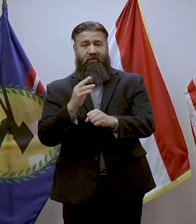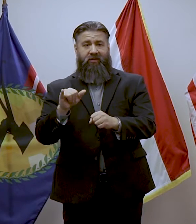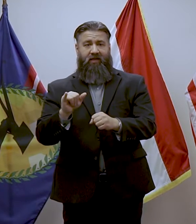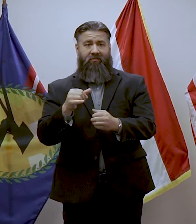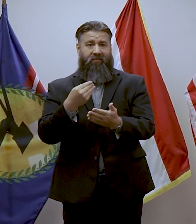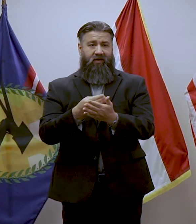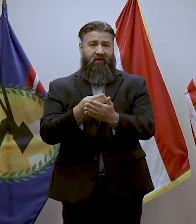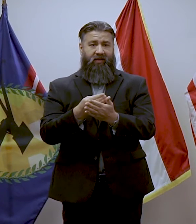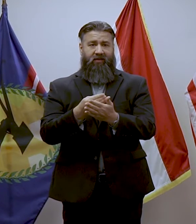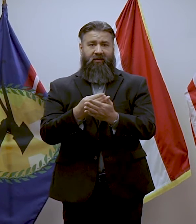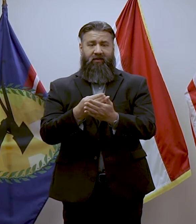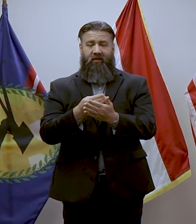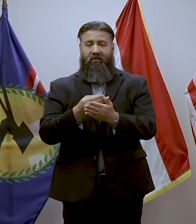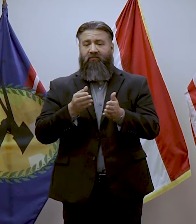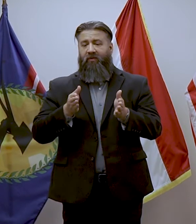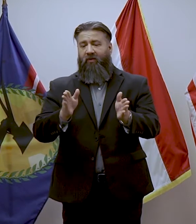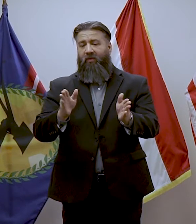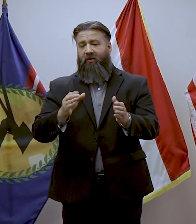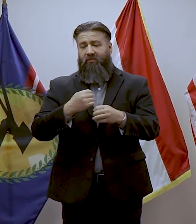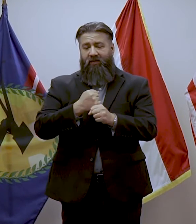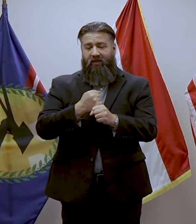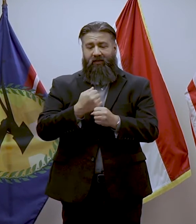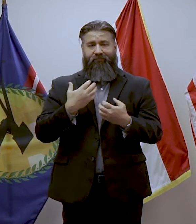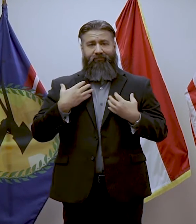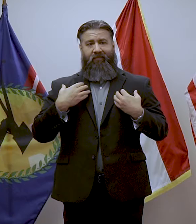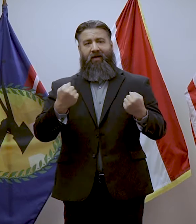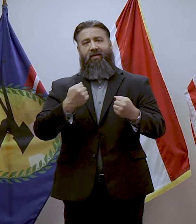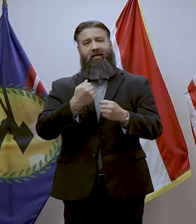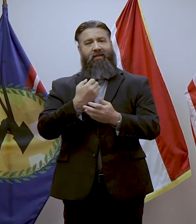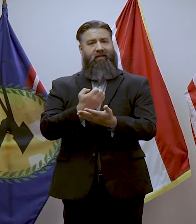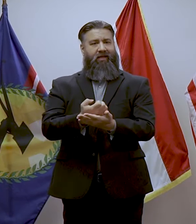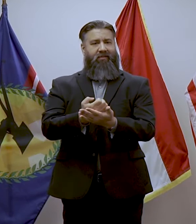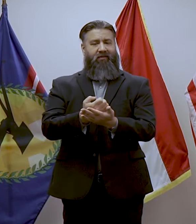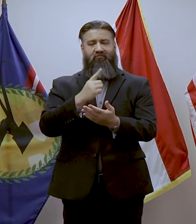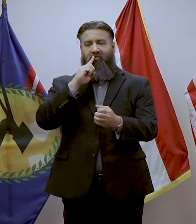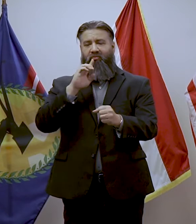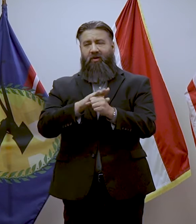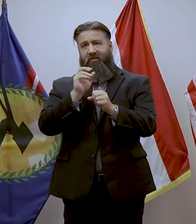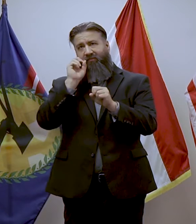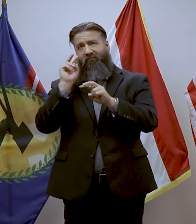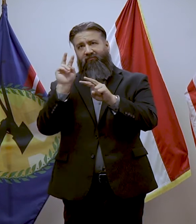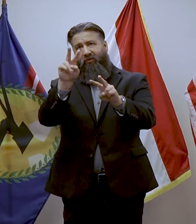in a way that generates a healthier economy, a promising future for more of our families.